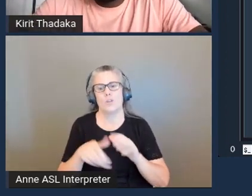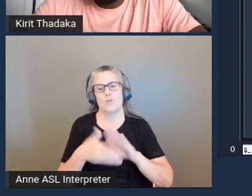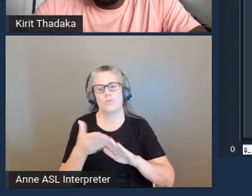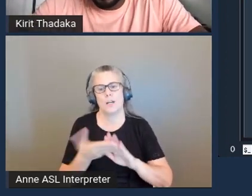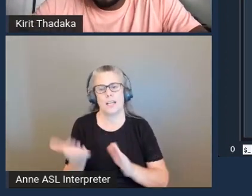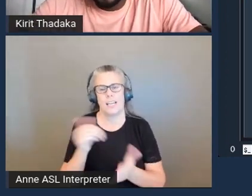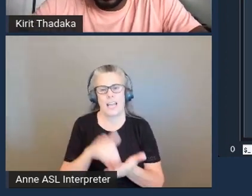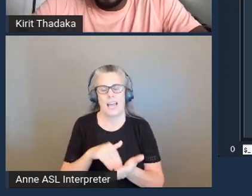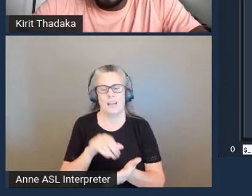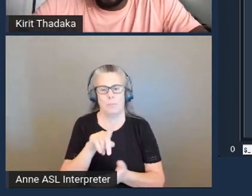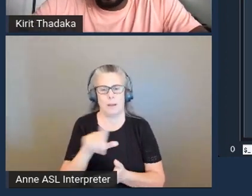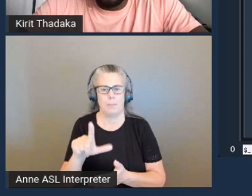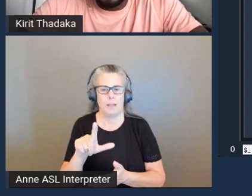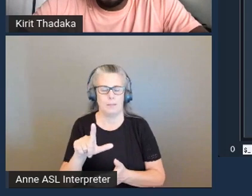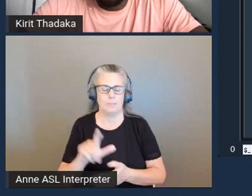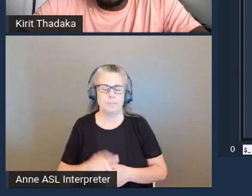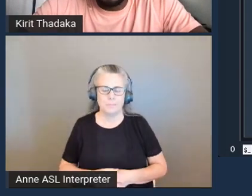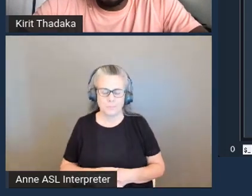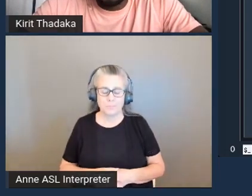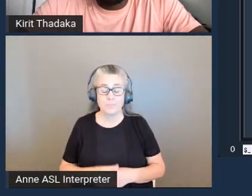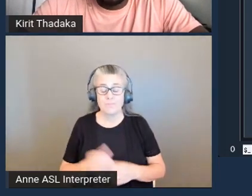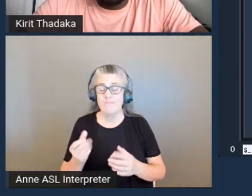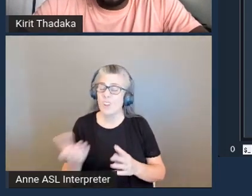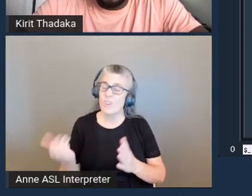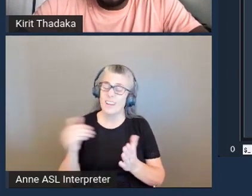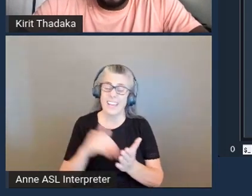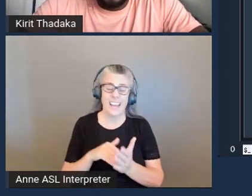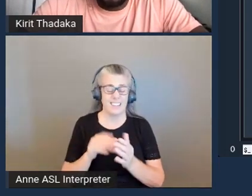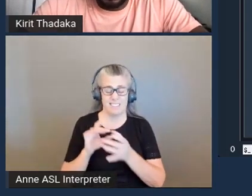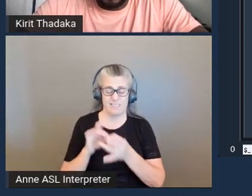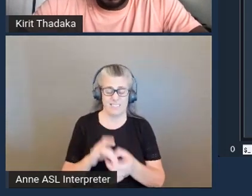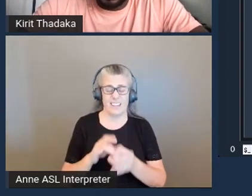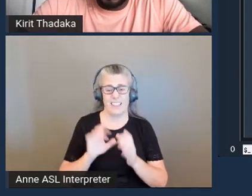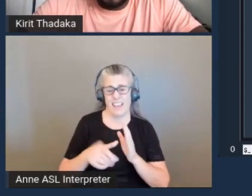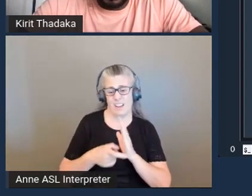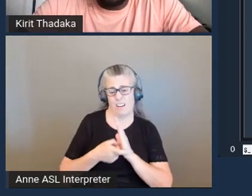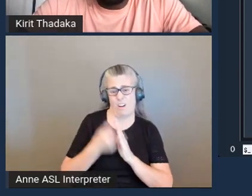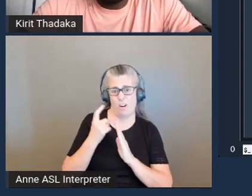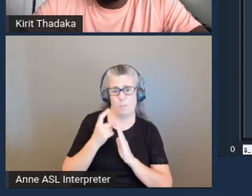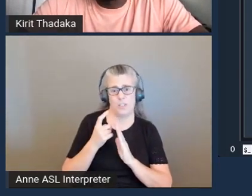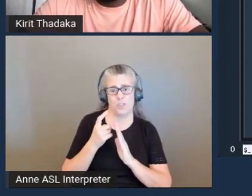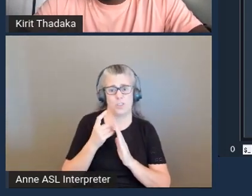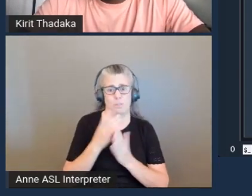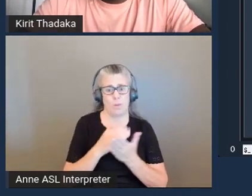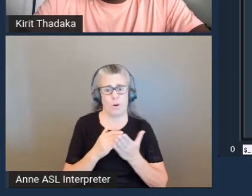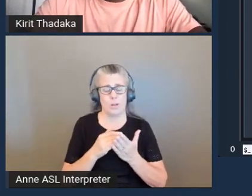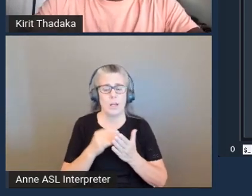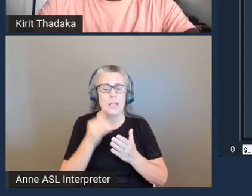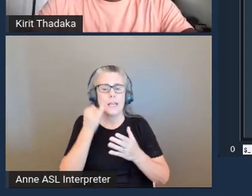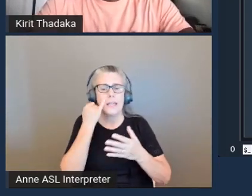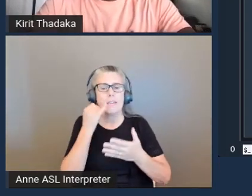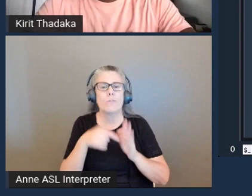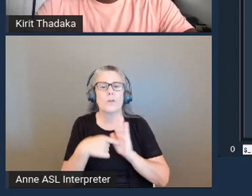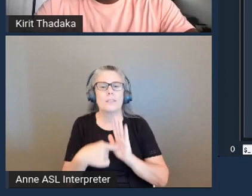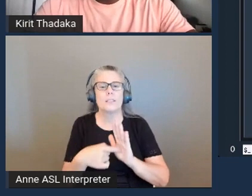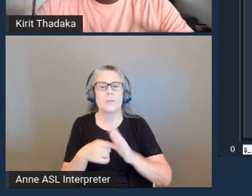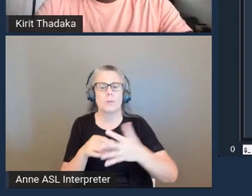So coming back to that automation piece, let's say that I had a step in the middle of my pipeline that failed.